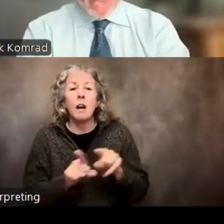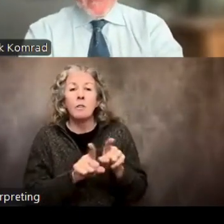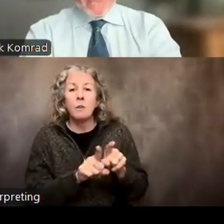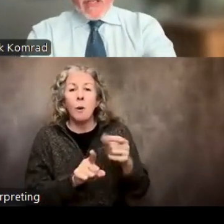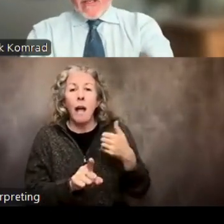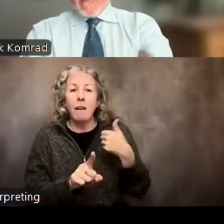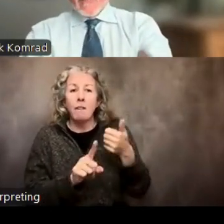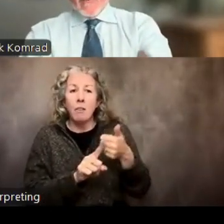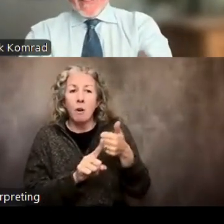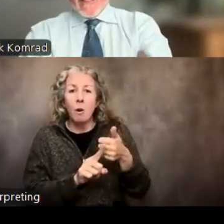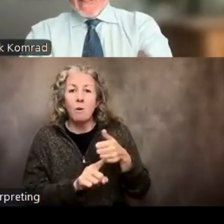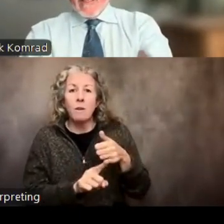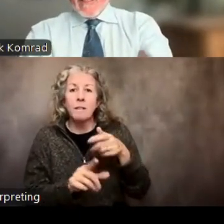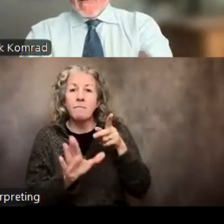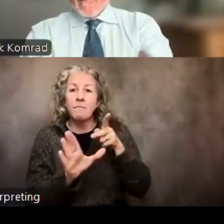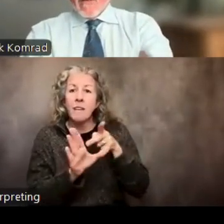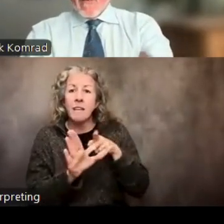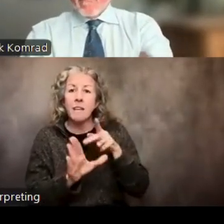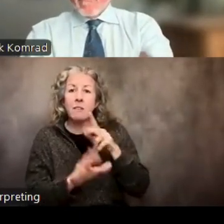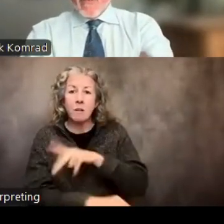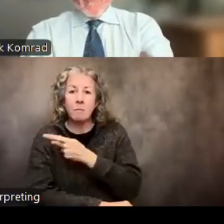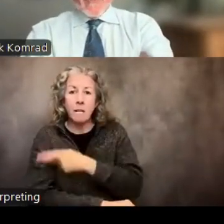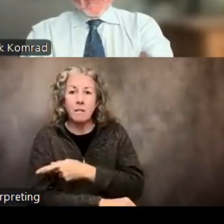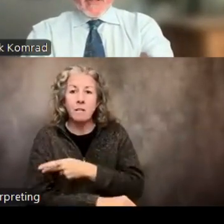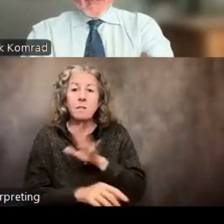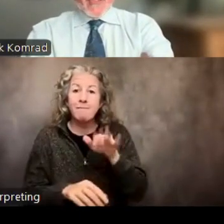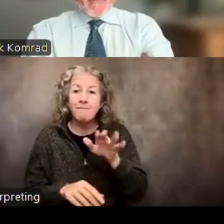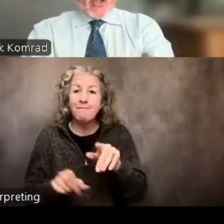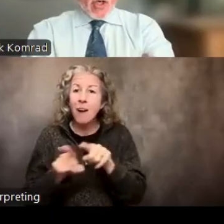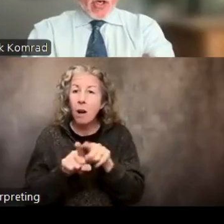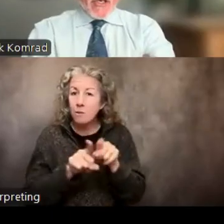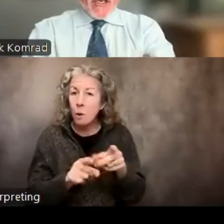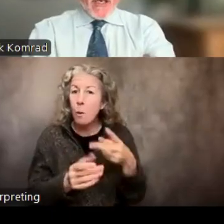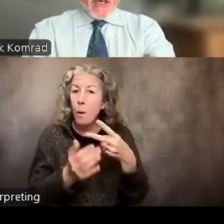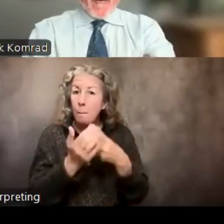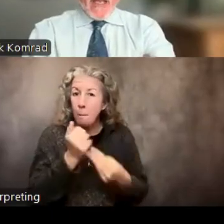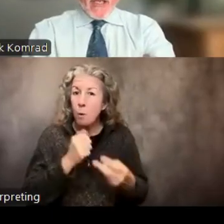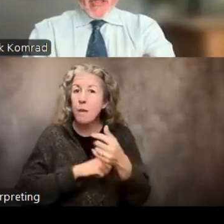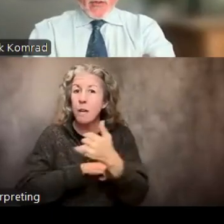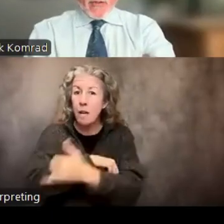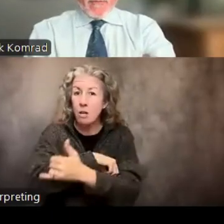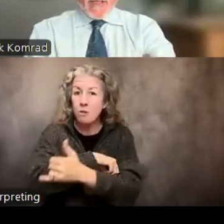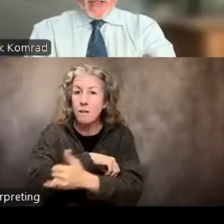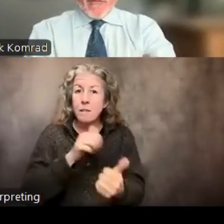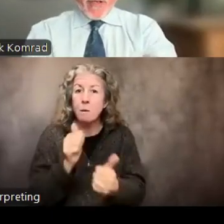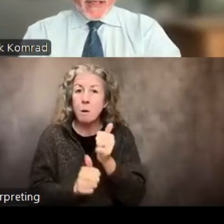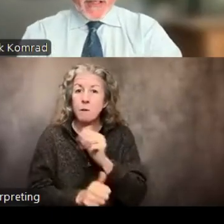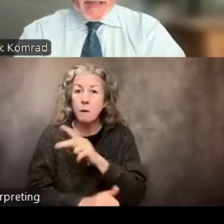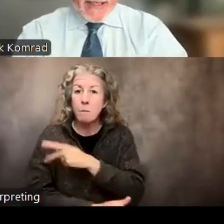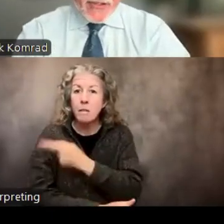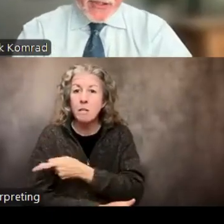patients, by the way, in in both of these countries, the majority of patients who are being euthanized for psychiatric